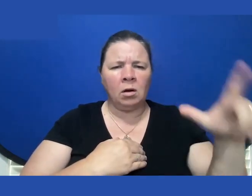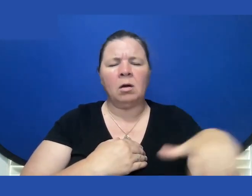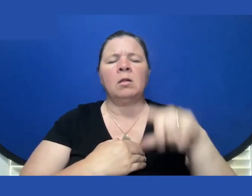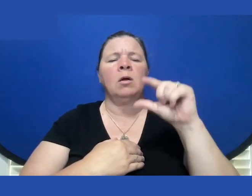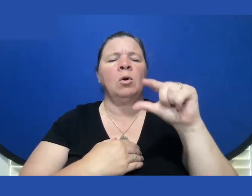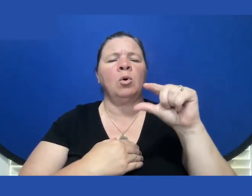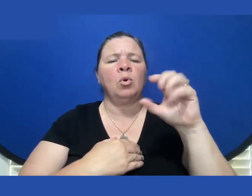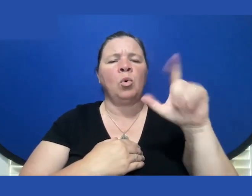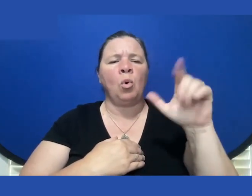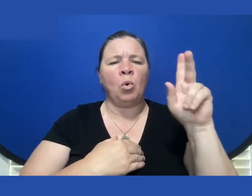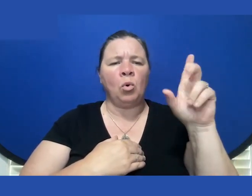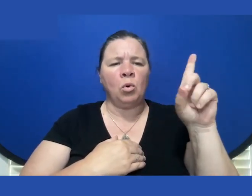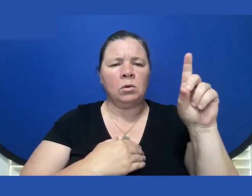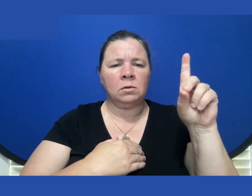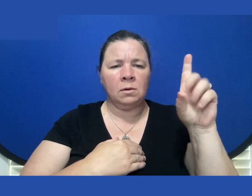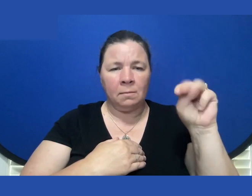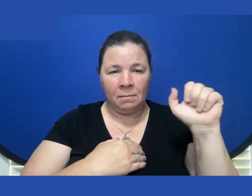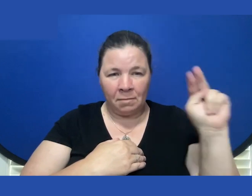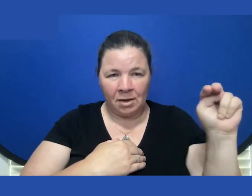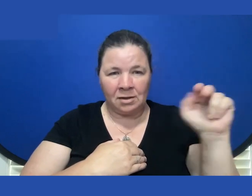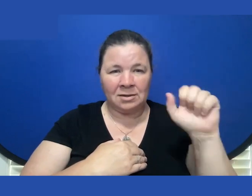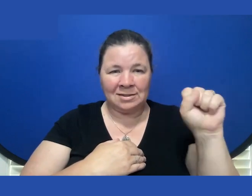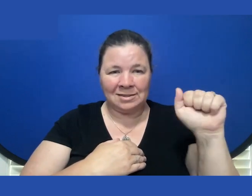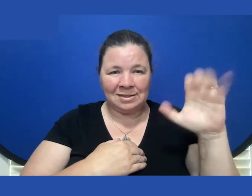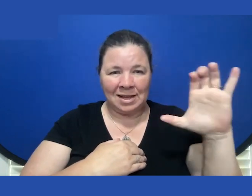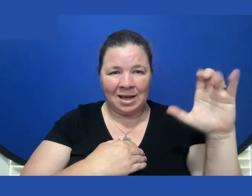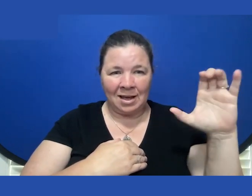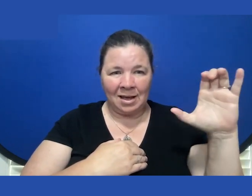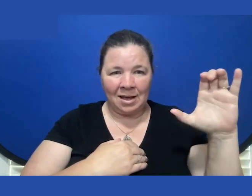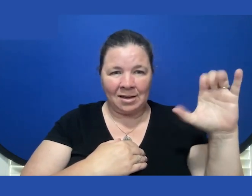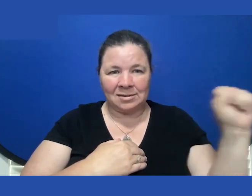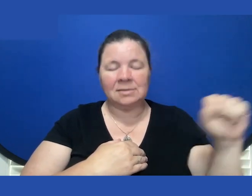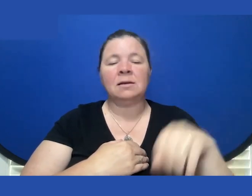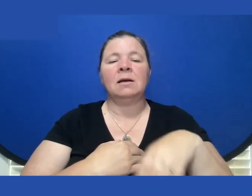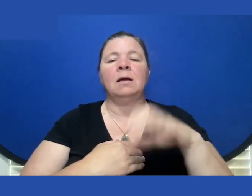And they're, they're not looking for that, you know, textbook resume. They're looking at, you know,